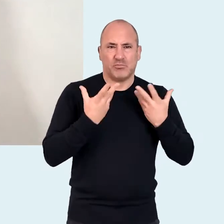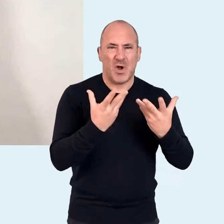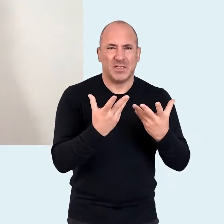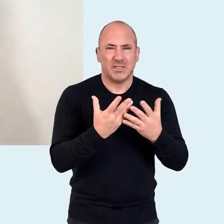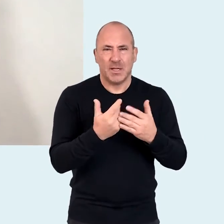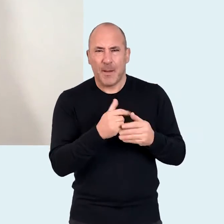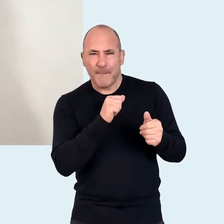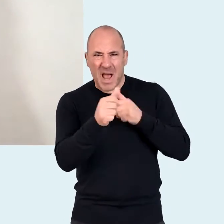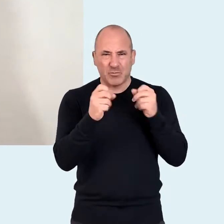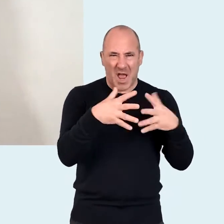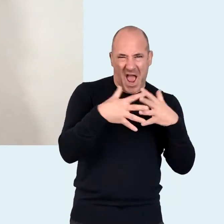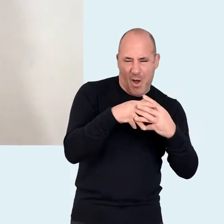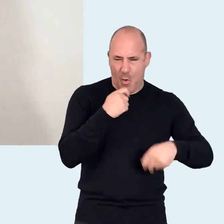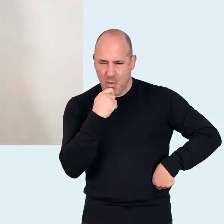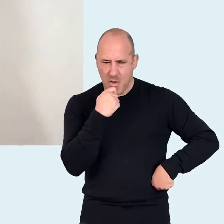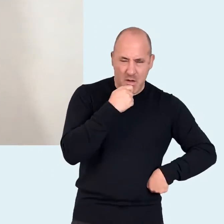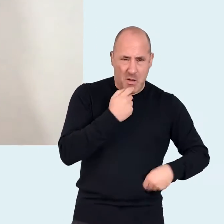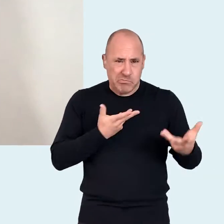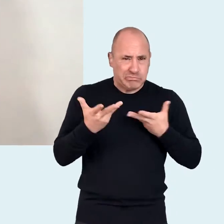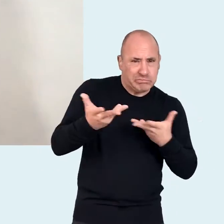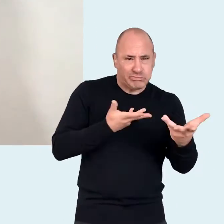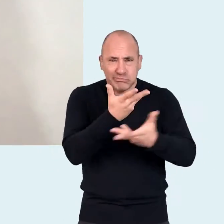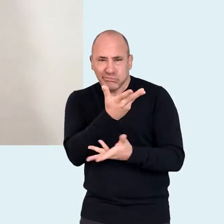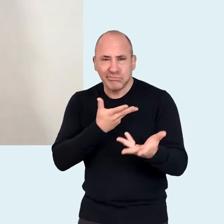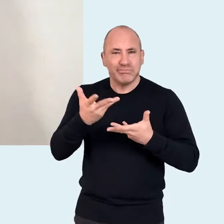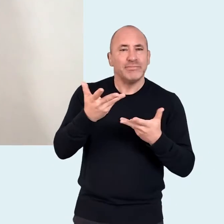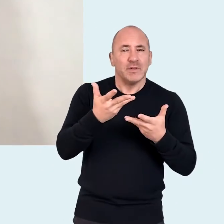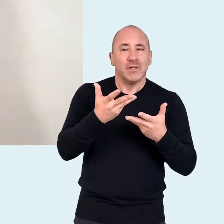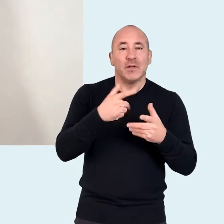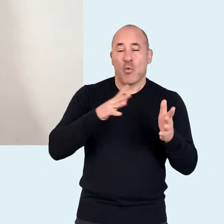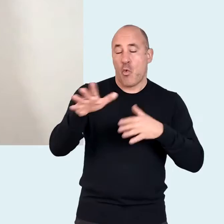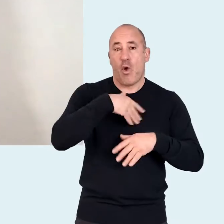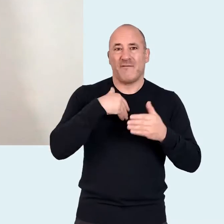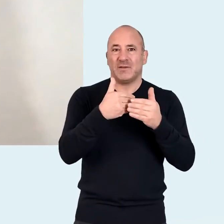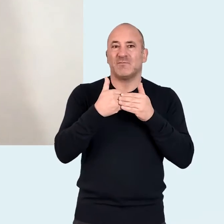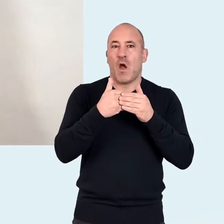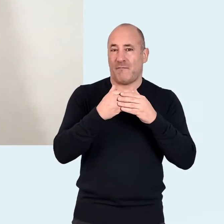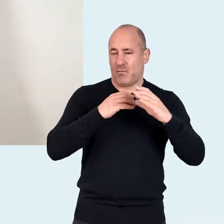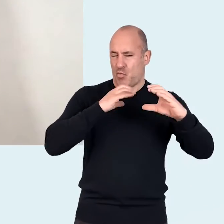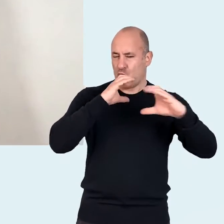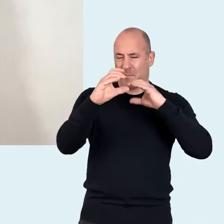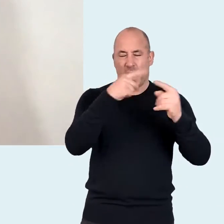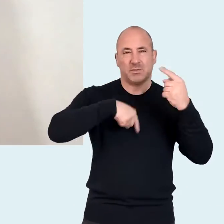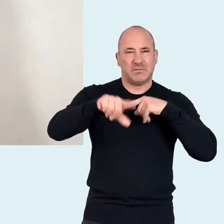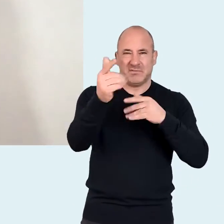and coming up with the best ways we can think of to express that point, always making sure